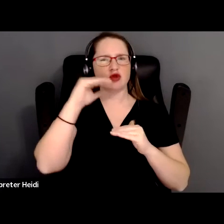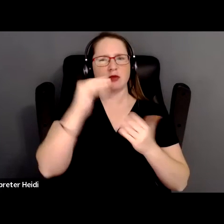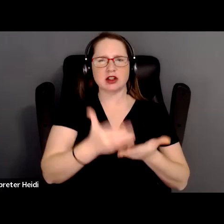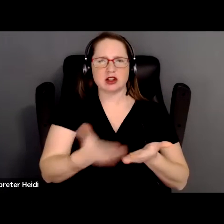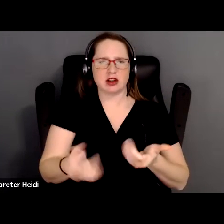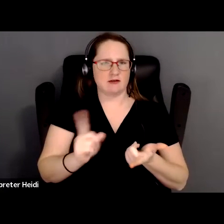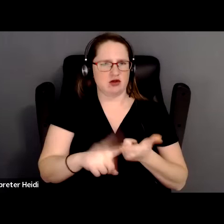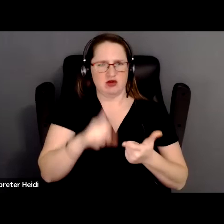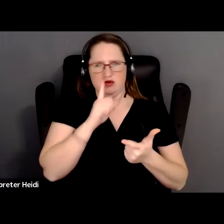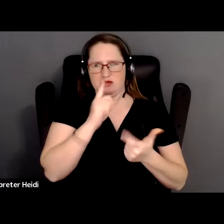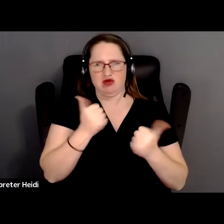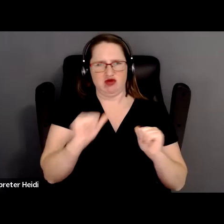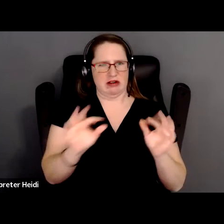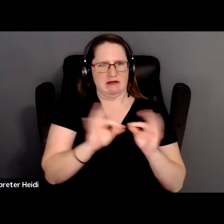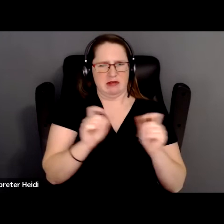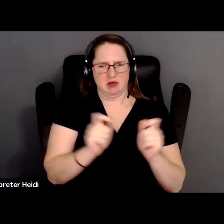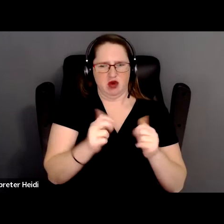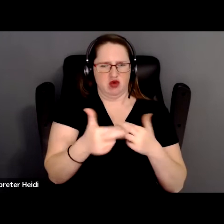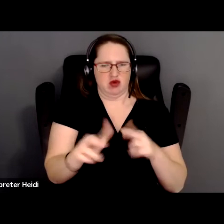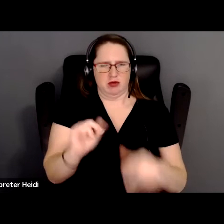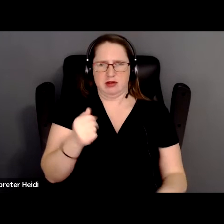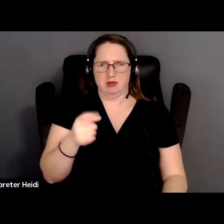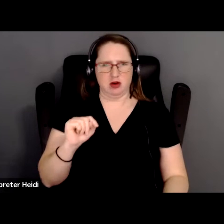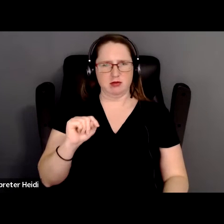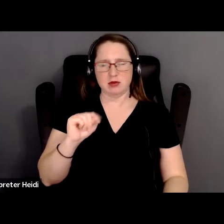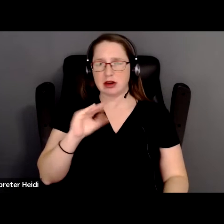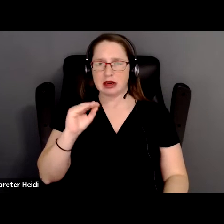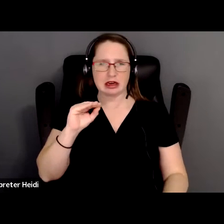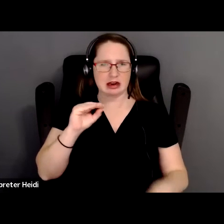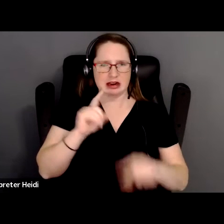fit into small rooms, that the apartment had and I can't really access everything,